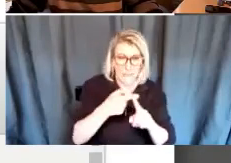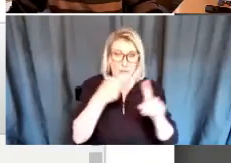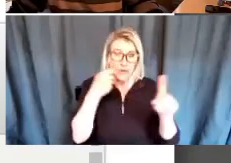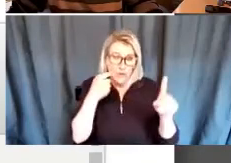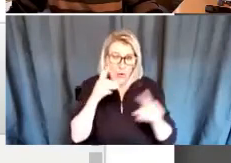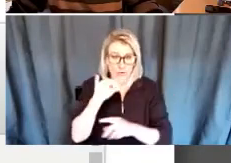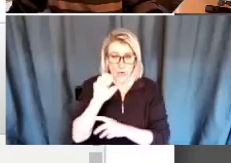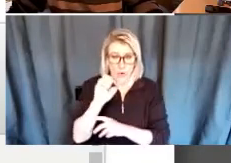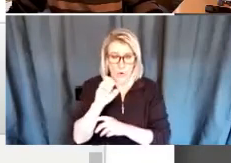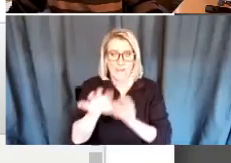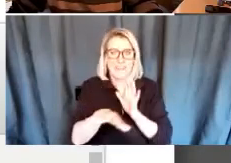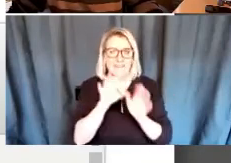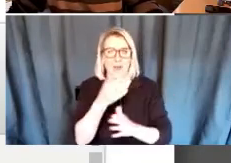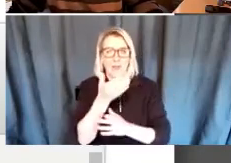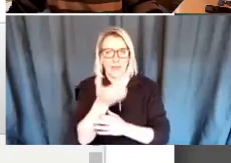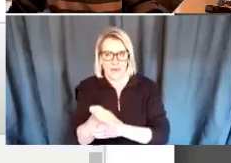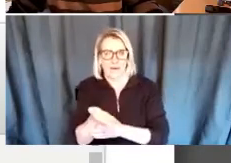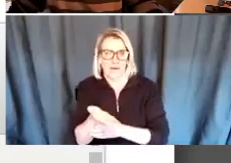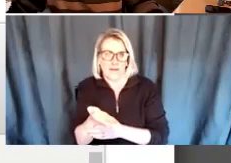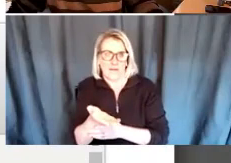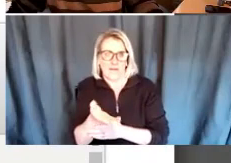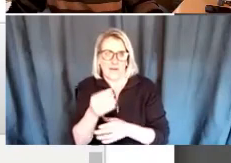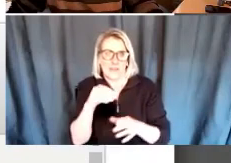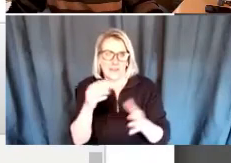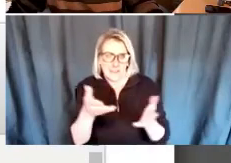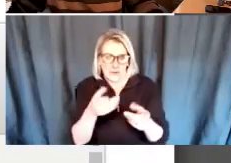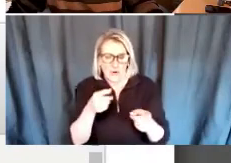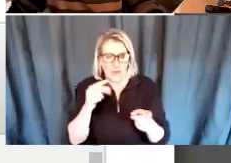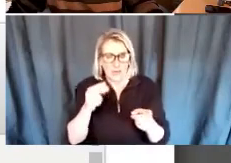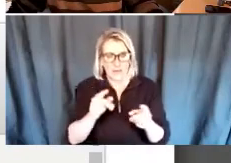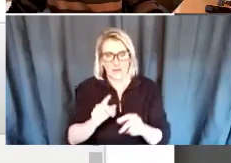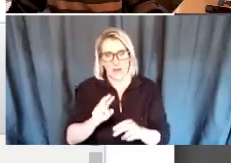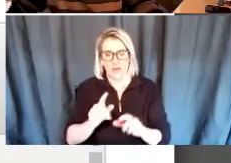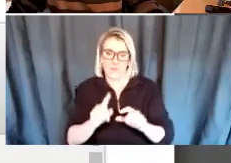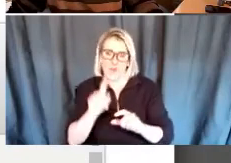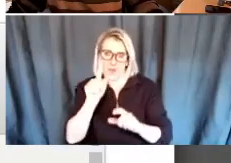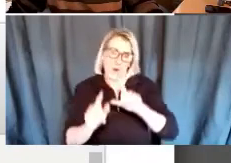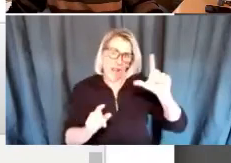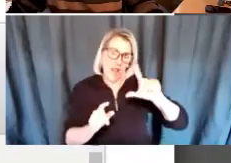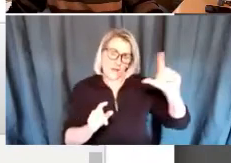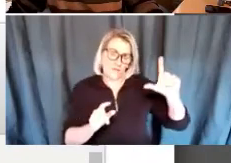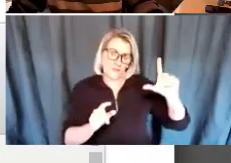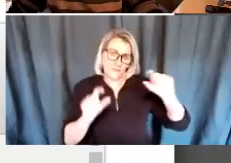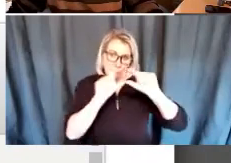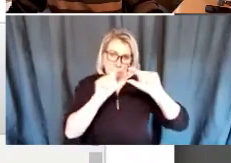here in the upper left corner of the toolbar. The icon called SOURCE.